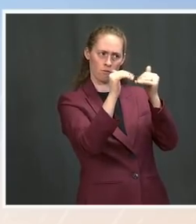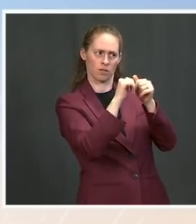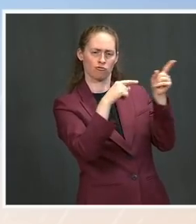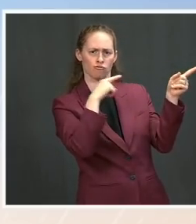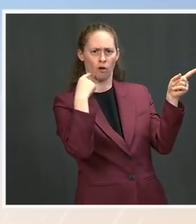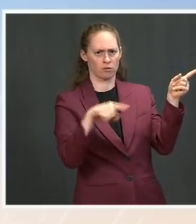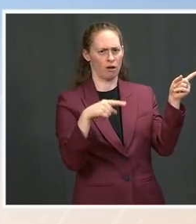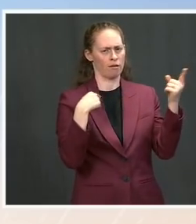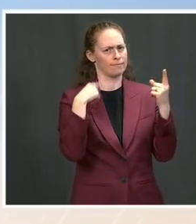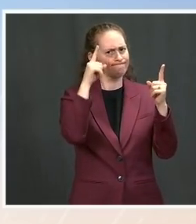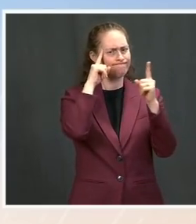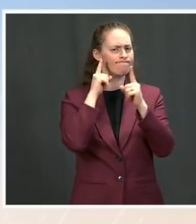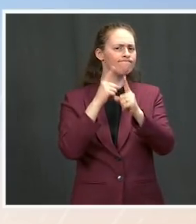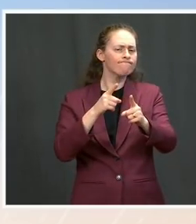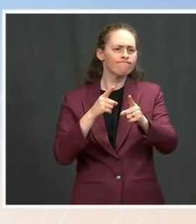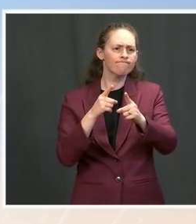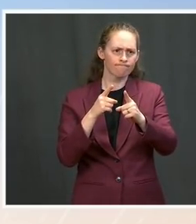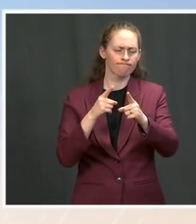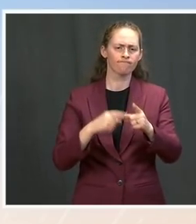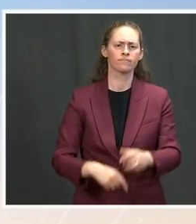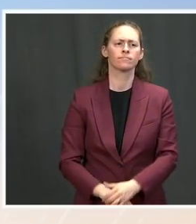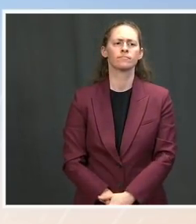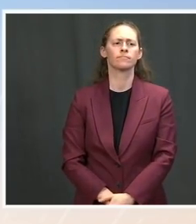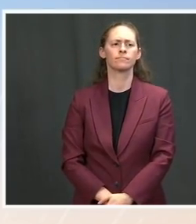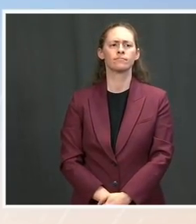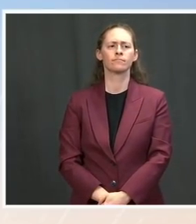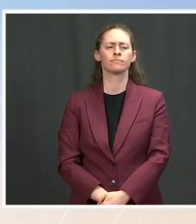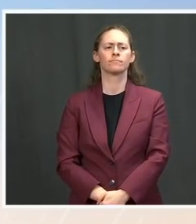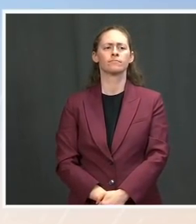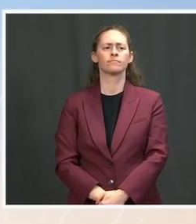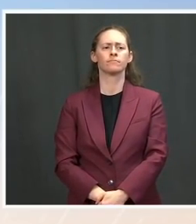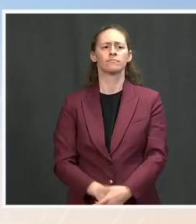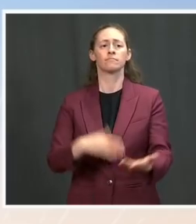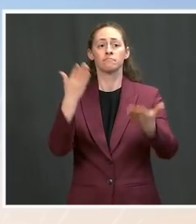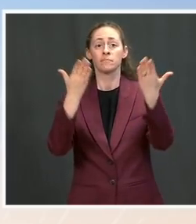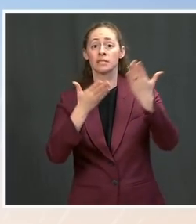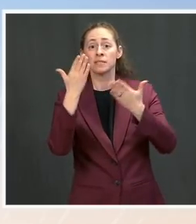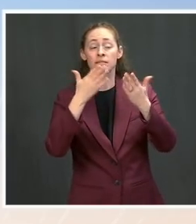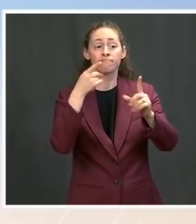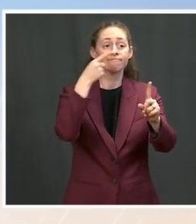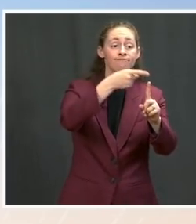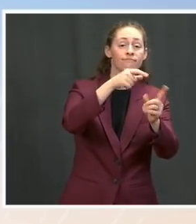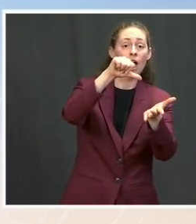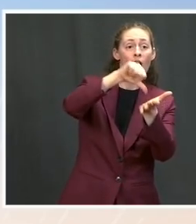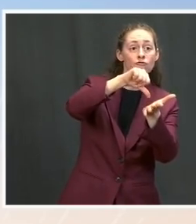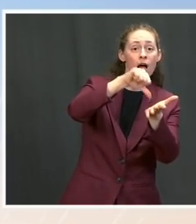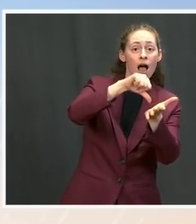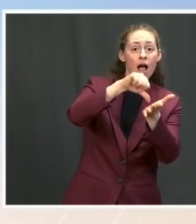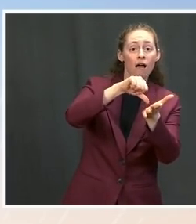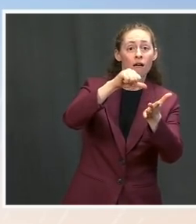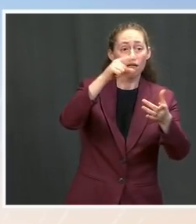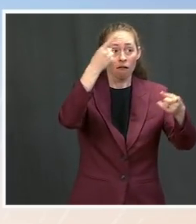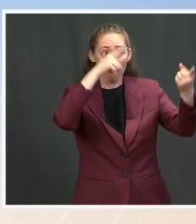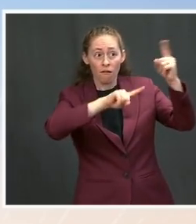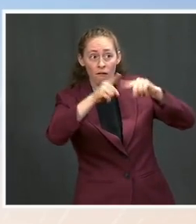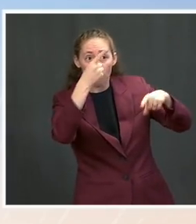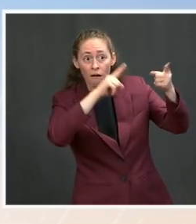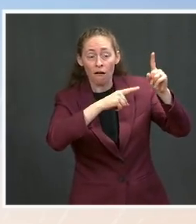as there might be an opportunity as it relates to the Iran negotiations, as an example. And we will continue to voice concerns as we have them. Okay.